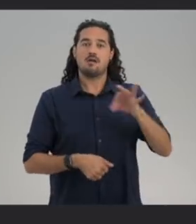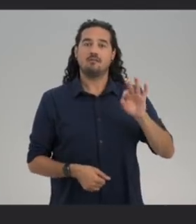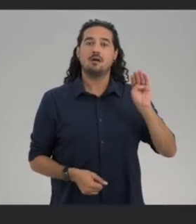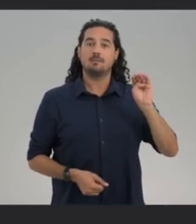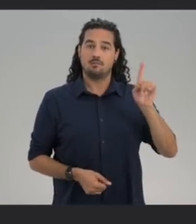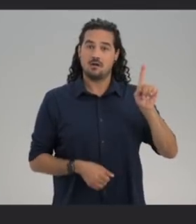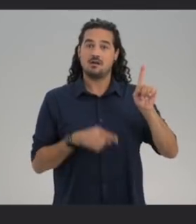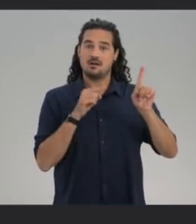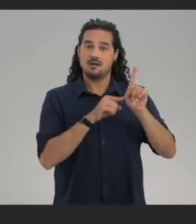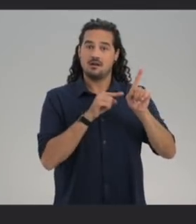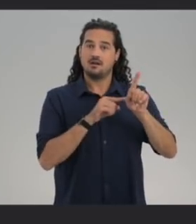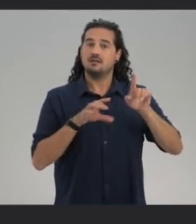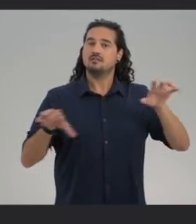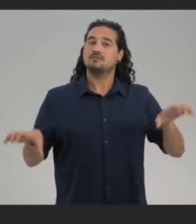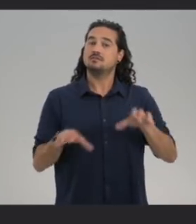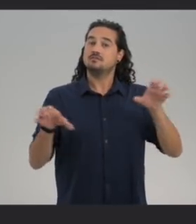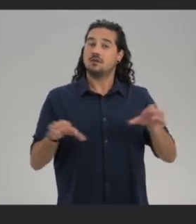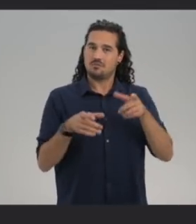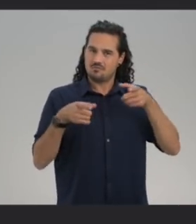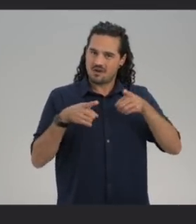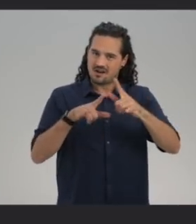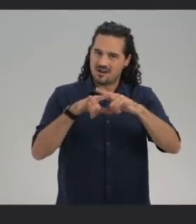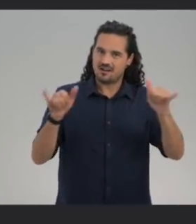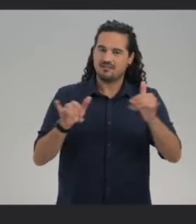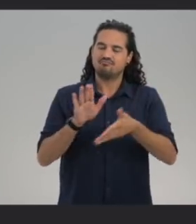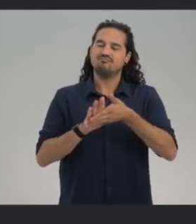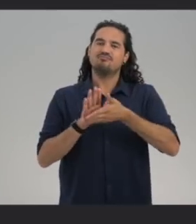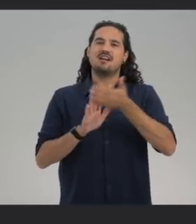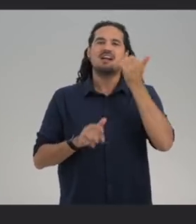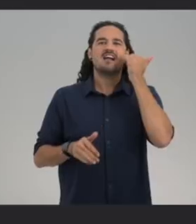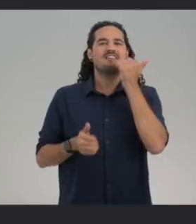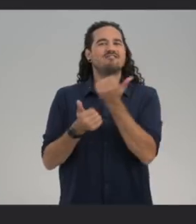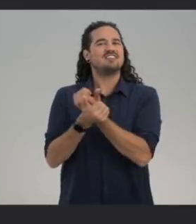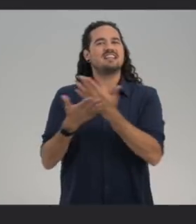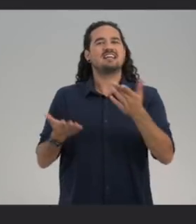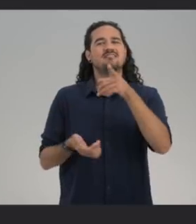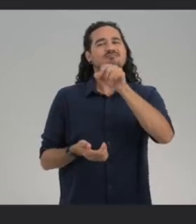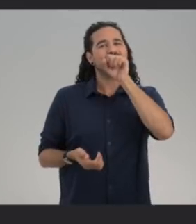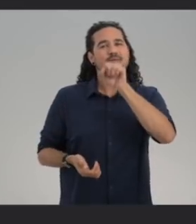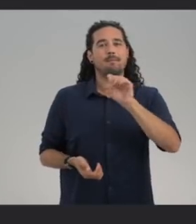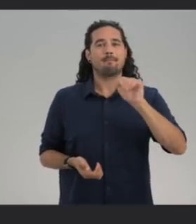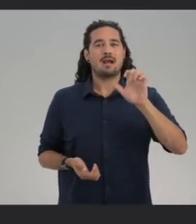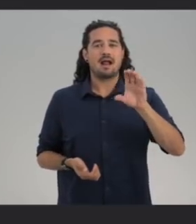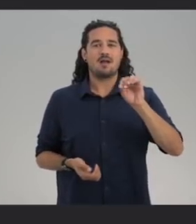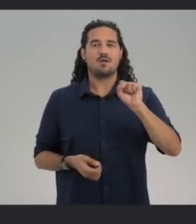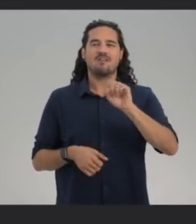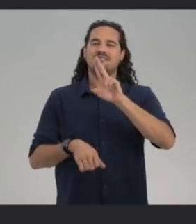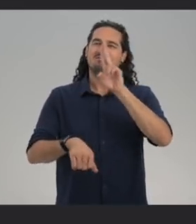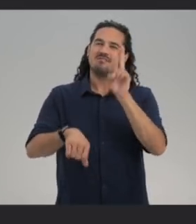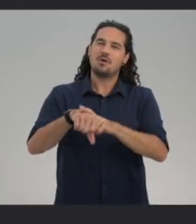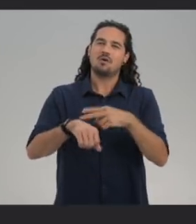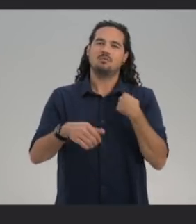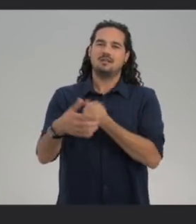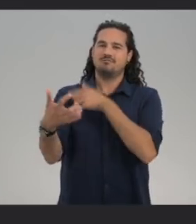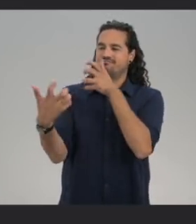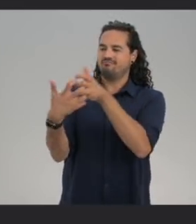And it does this all while maintaining everything you love about macOS. Of course, we've optimized all of our apps for M1,